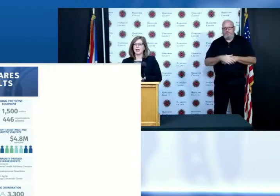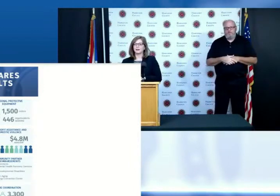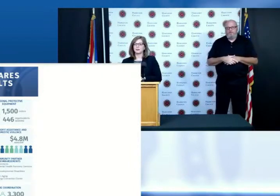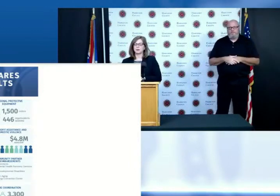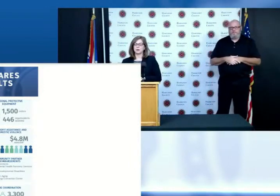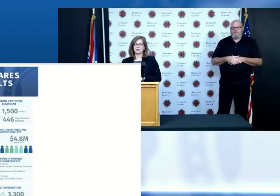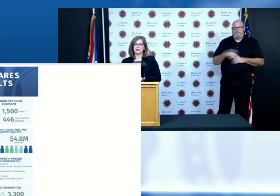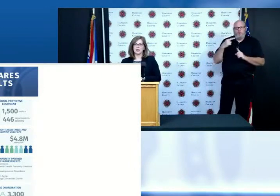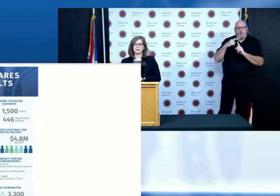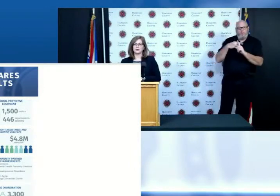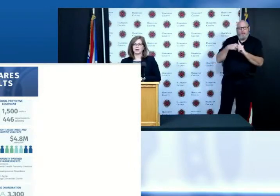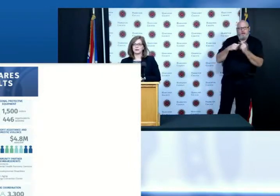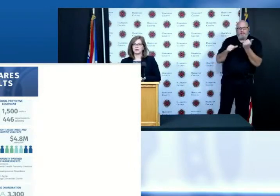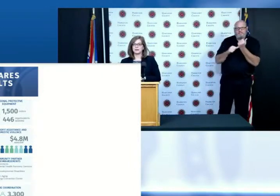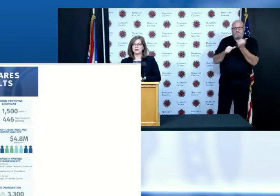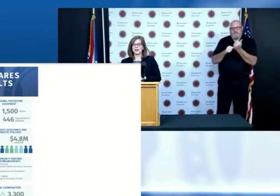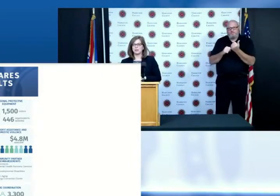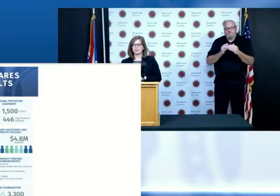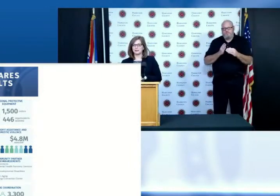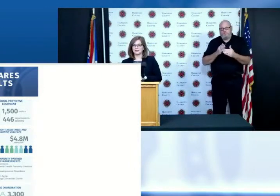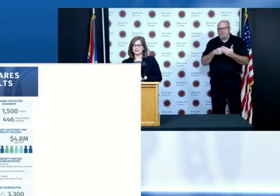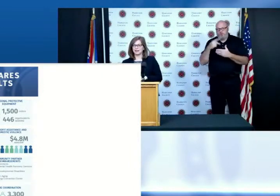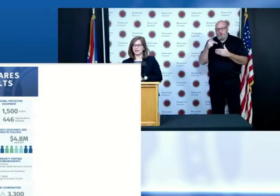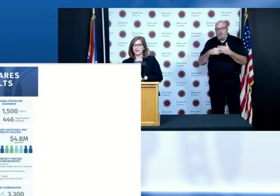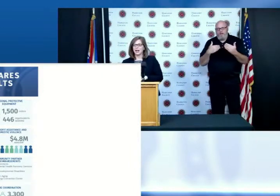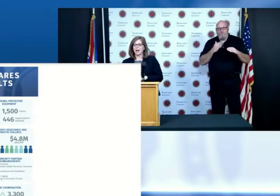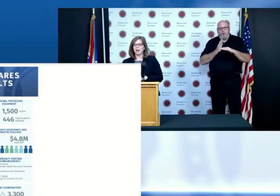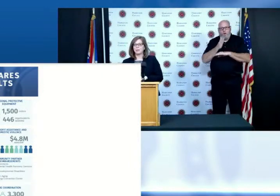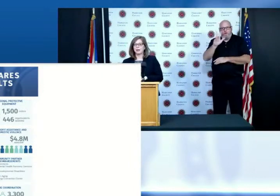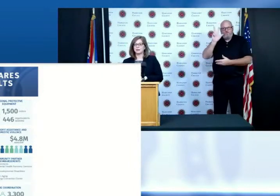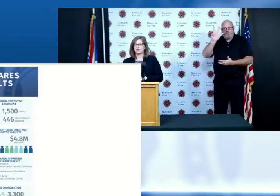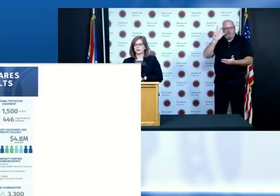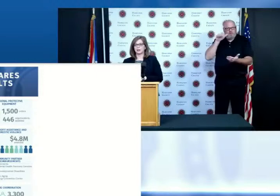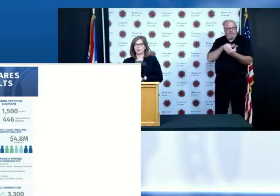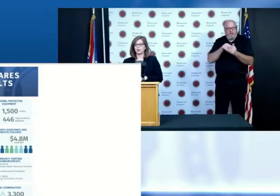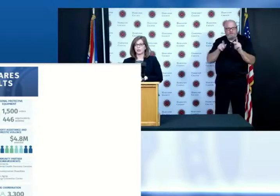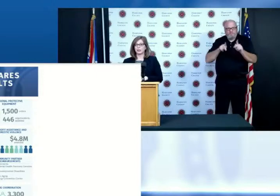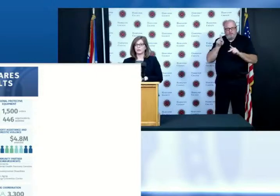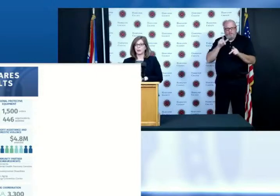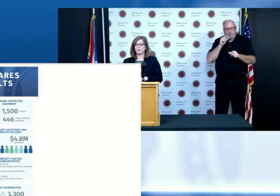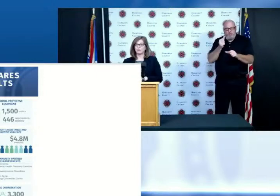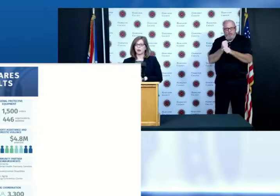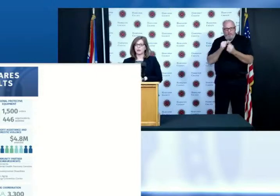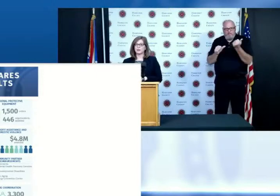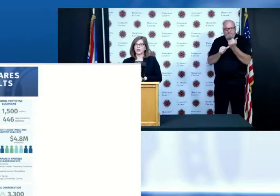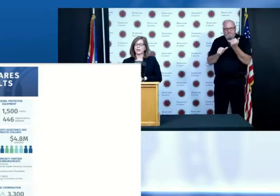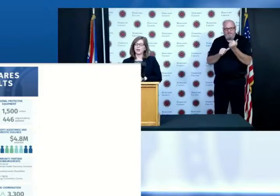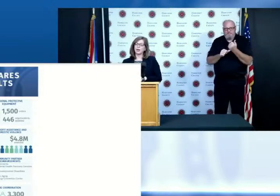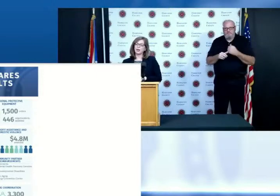has more than 3,000 residents that have been assisted that's a a shining spot for us and and of